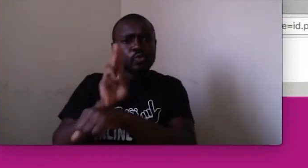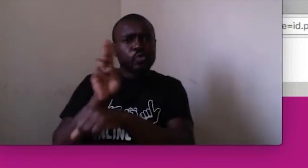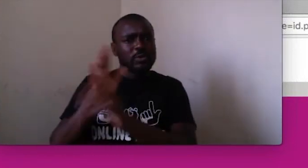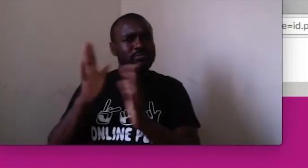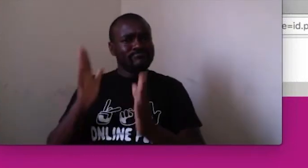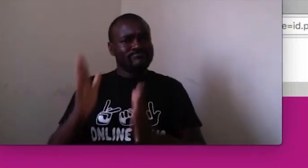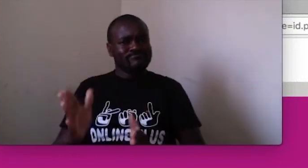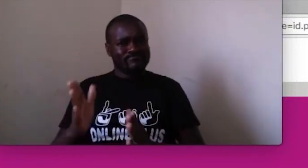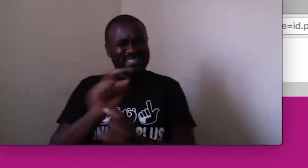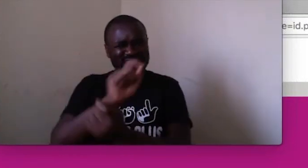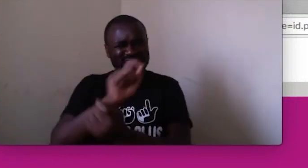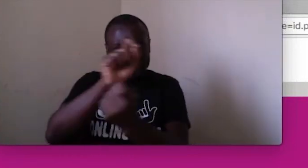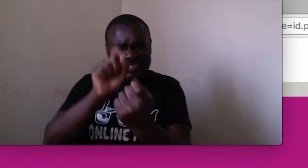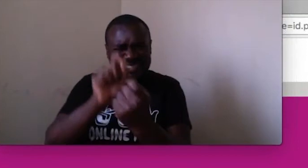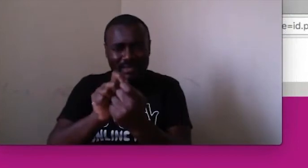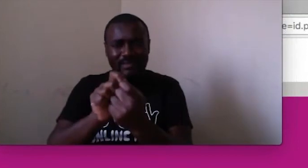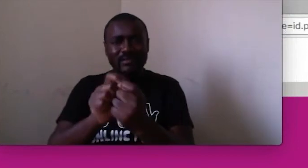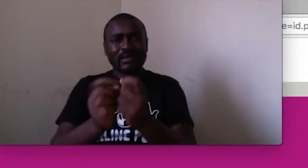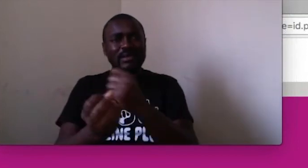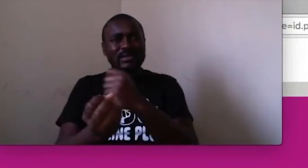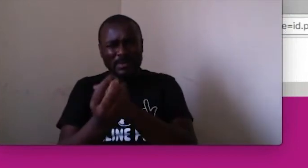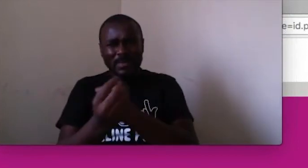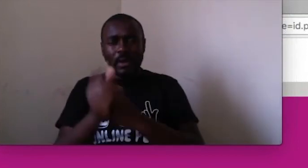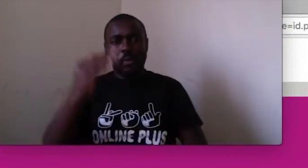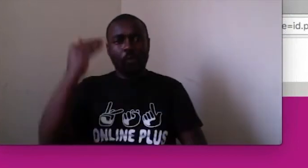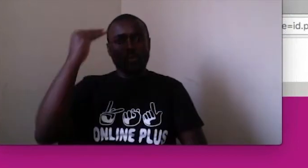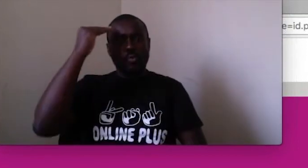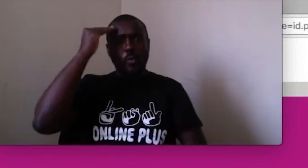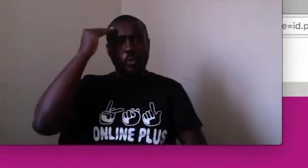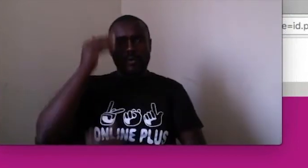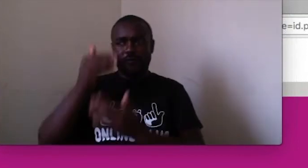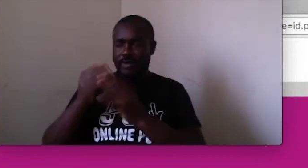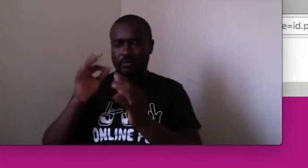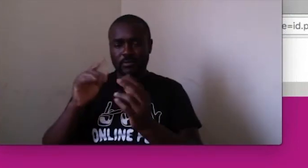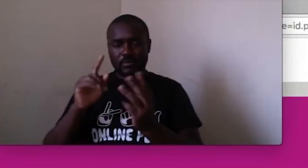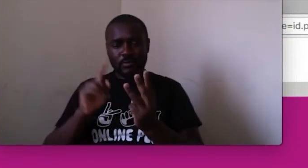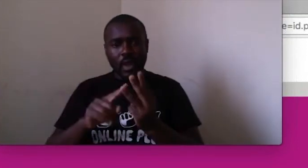who is your user? be specific, who is your target market?